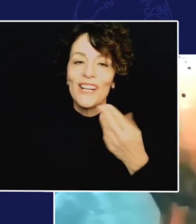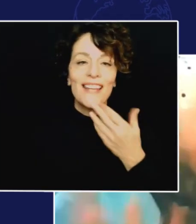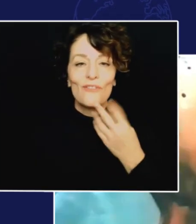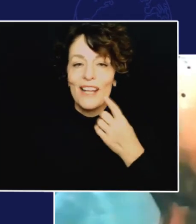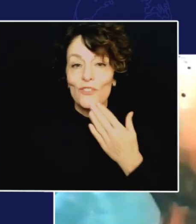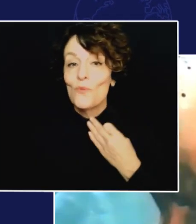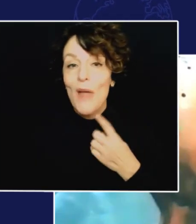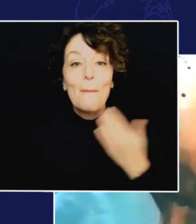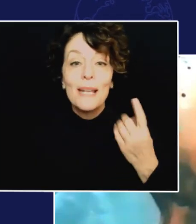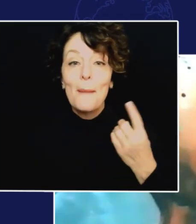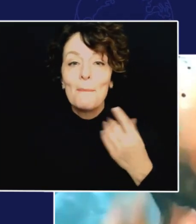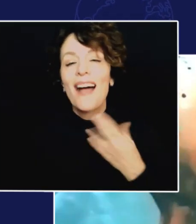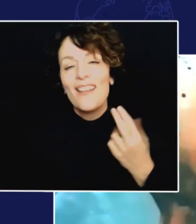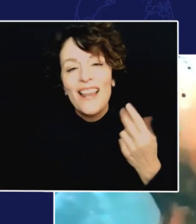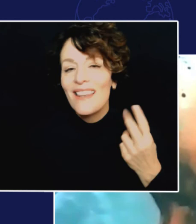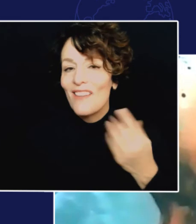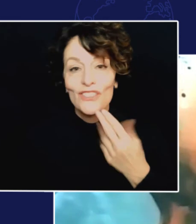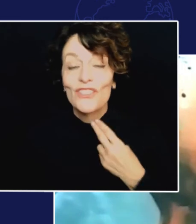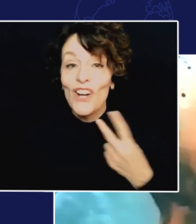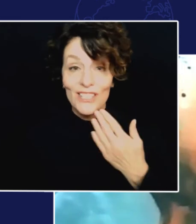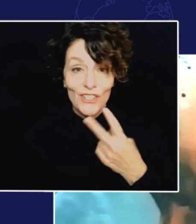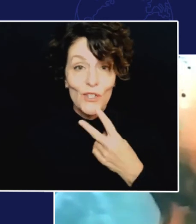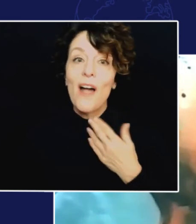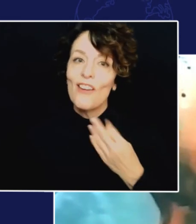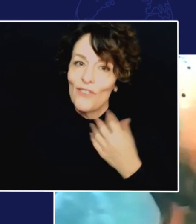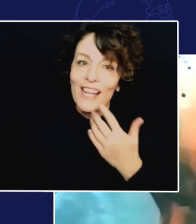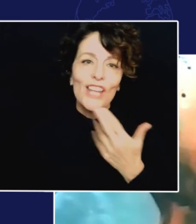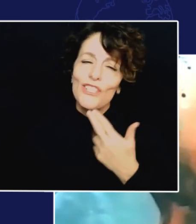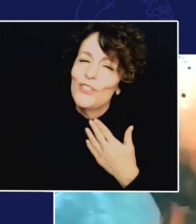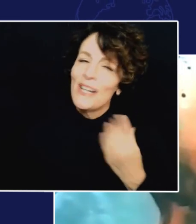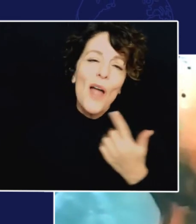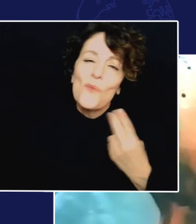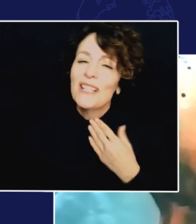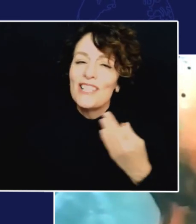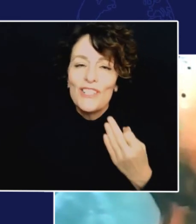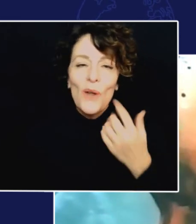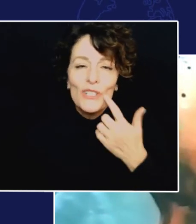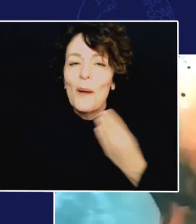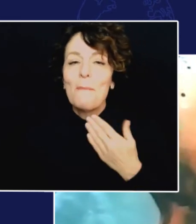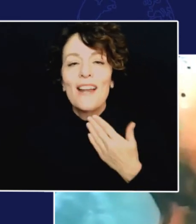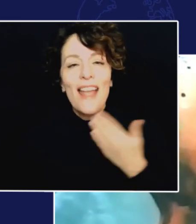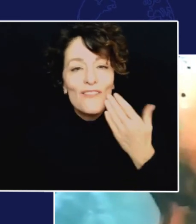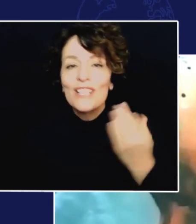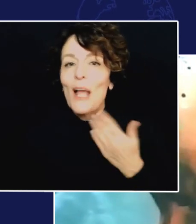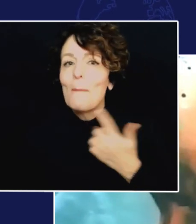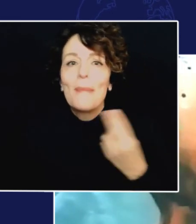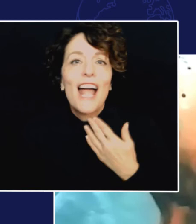[DR. HORTON:] Alright, and so we're getting ready to wrap it up. I have loved talking to you; I really enjoyed this. I wasn't so sure about it at first because I was like,